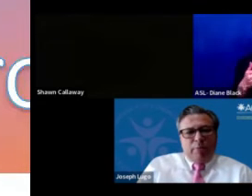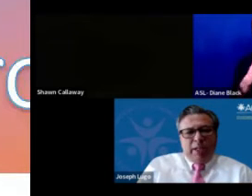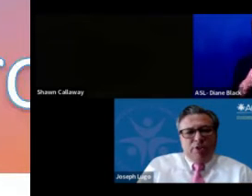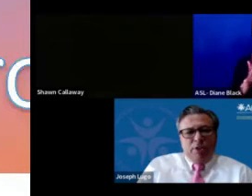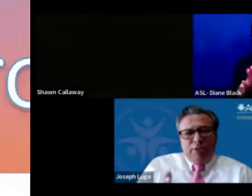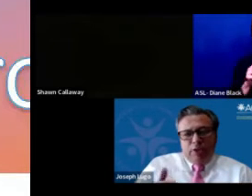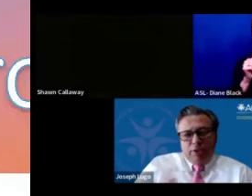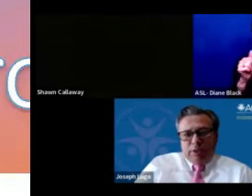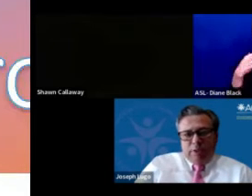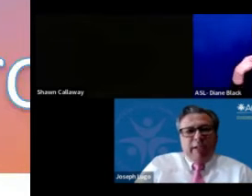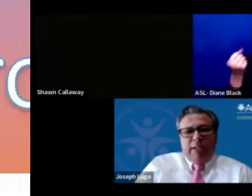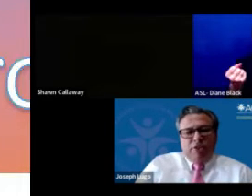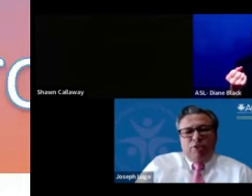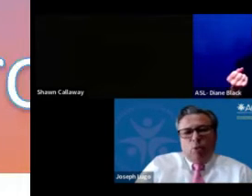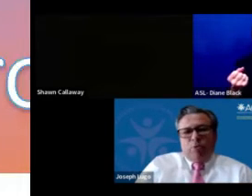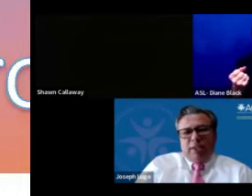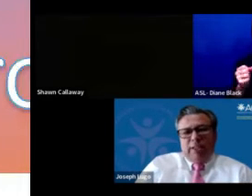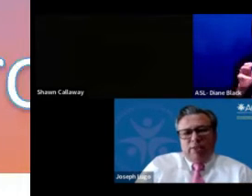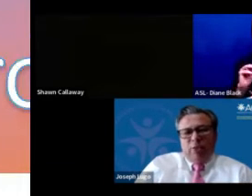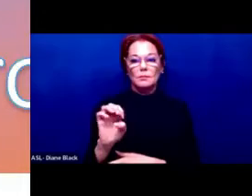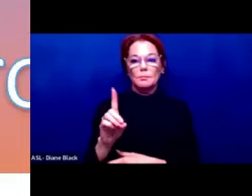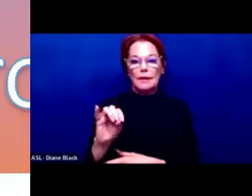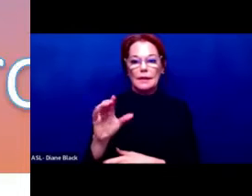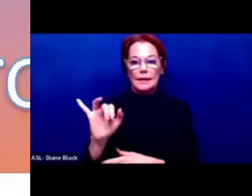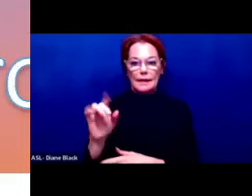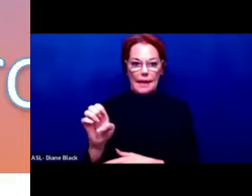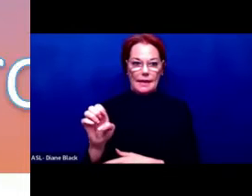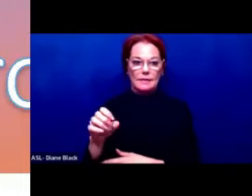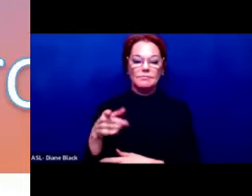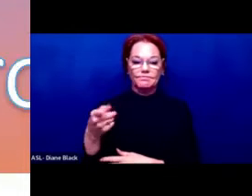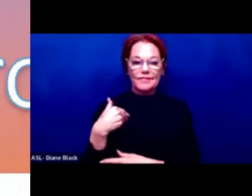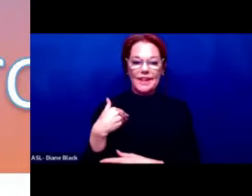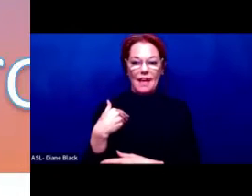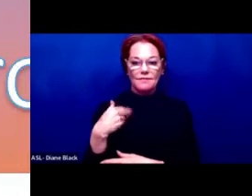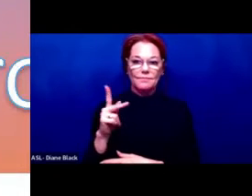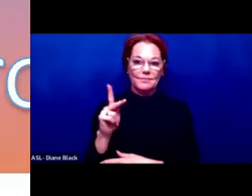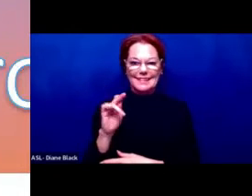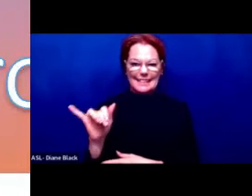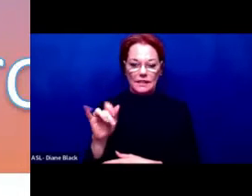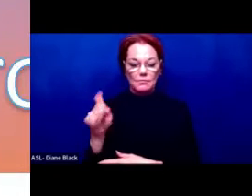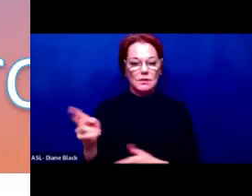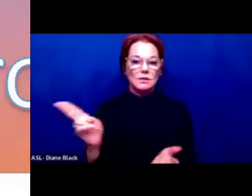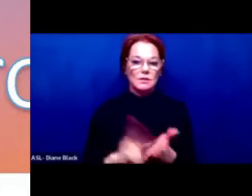the operating agency, Medicaid agency holds the key, so they definitely have to be able to sign off on it. But if you are